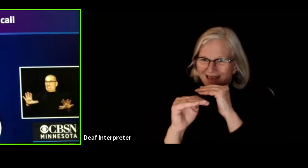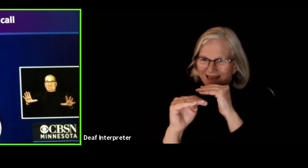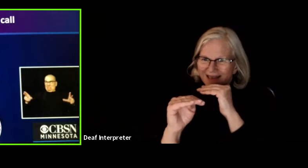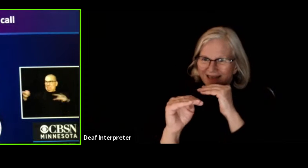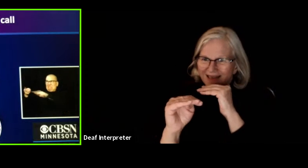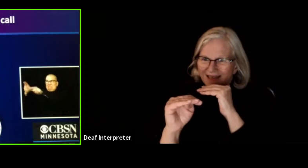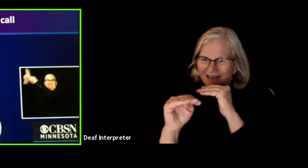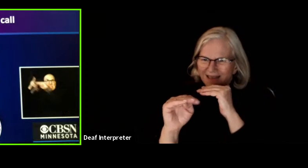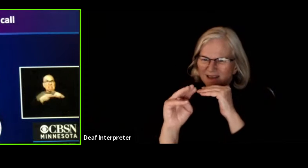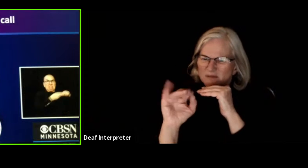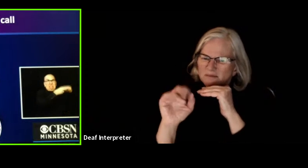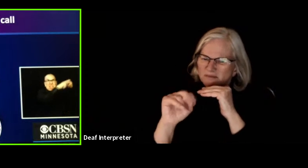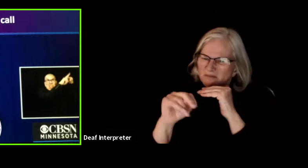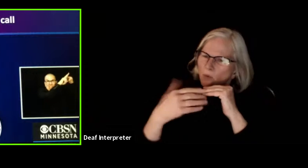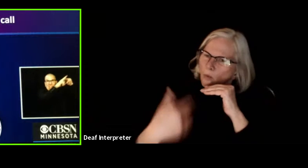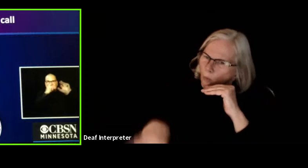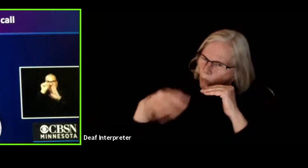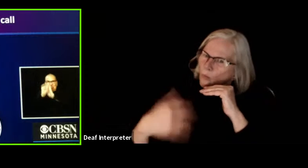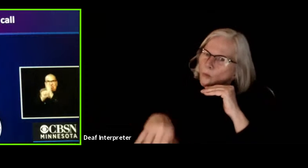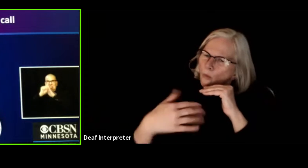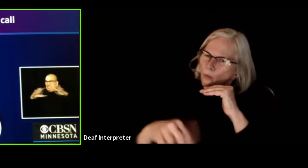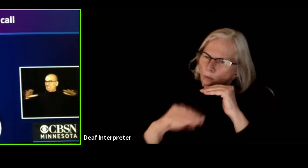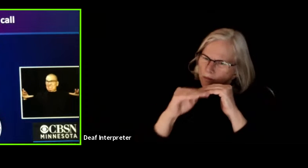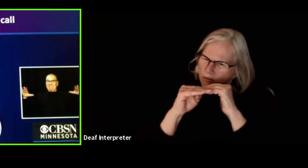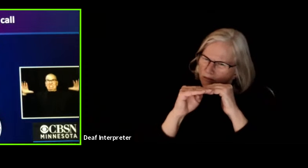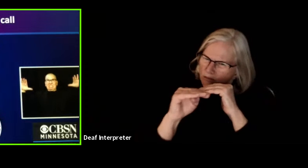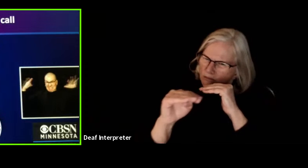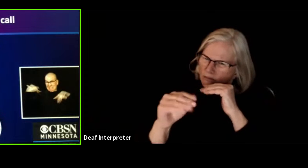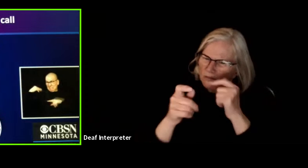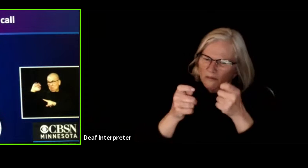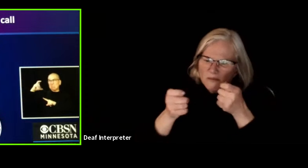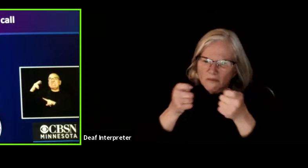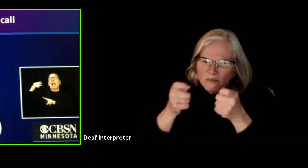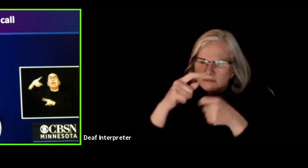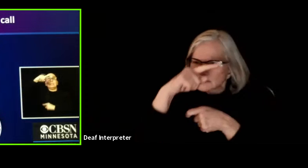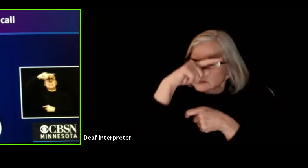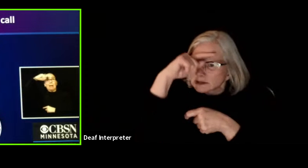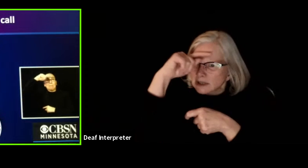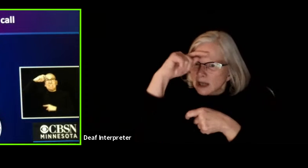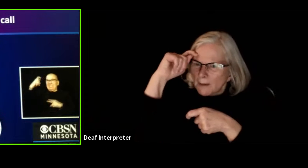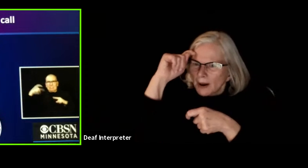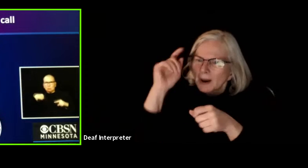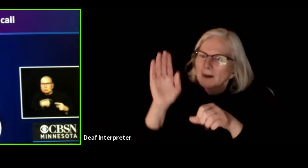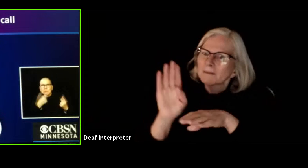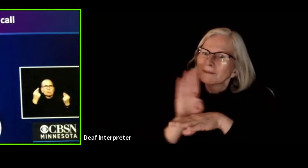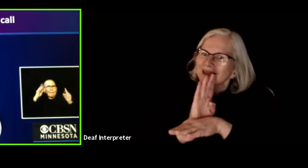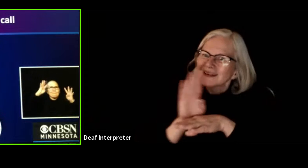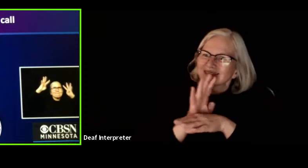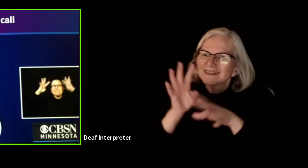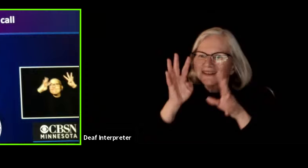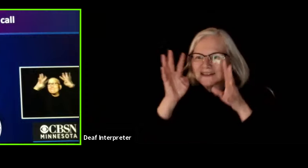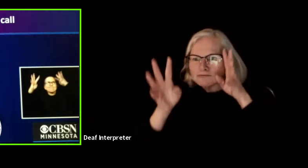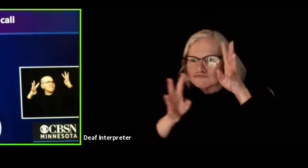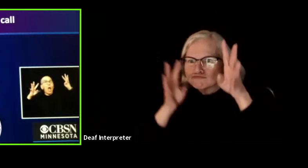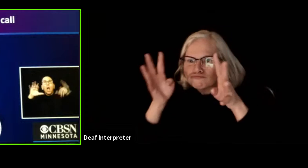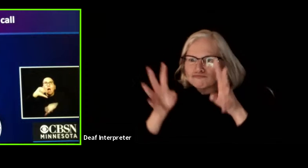WE MANAGED IT THROUGH THE SUMMER, BUSINESSES GOT COMPUTER CREATIVE, FOUND NEW WAYS TO DO THIS, THEY DID A LOT OF THINGS.